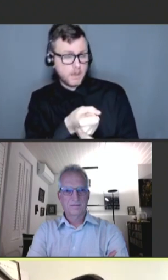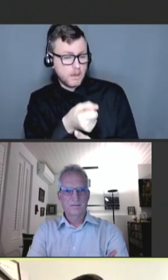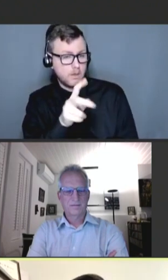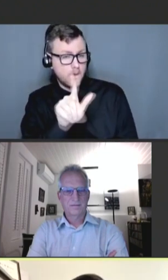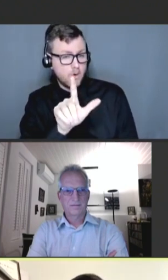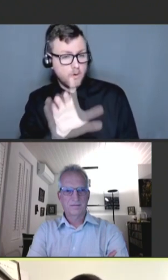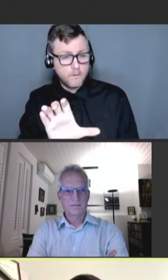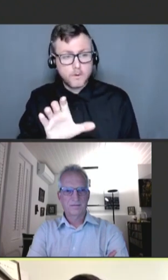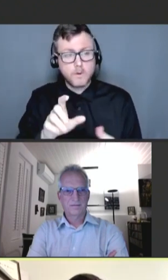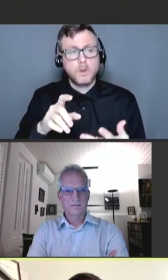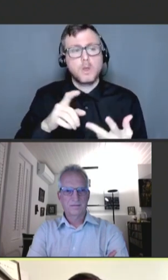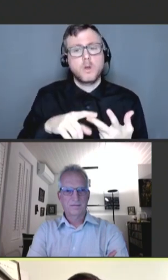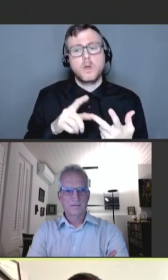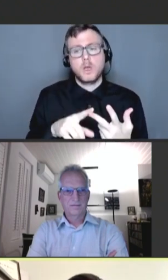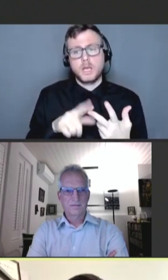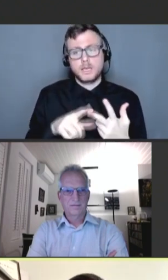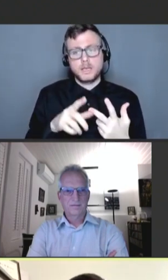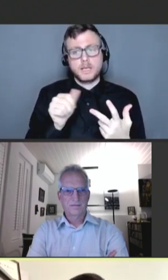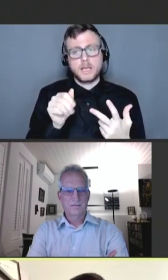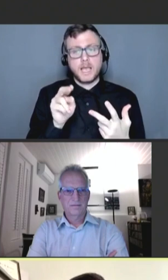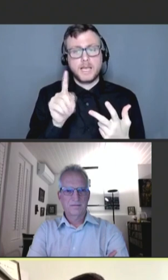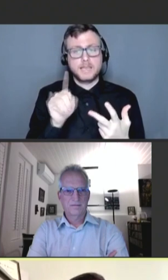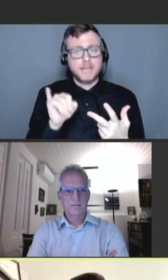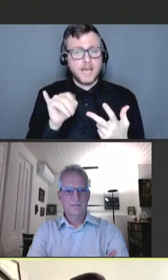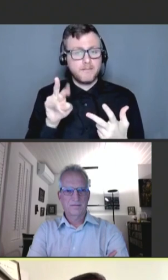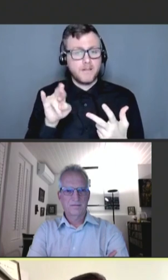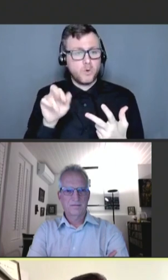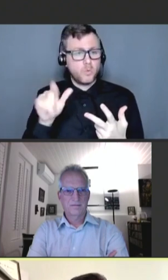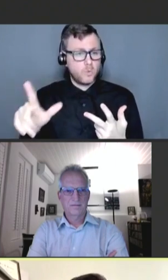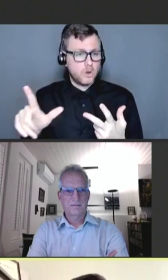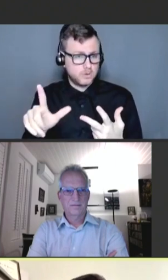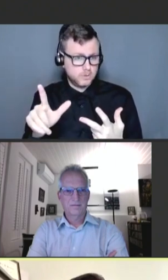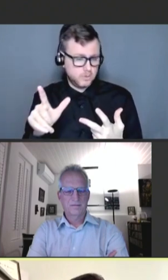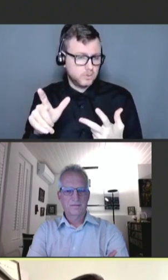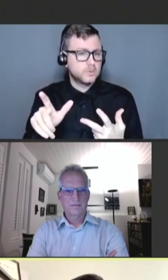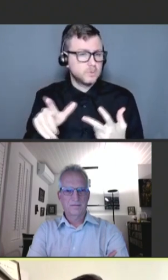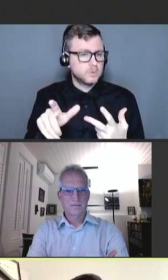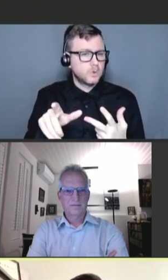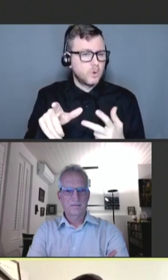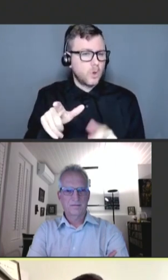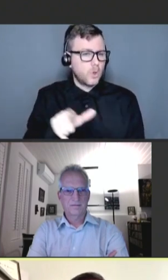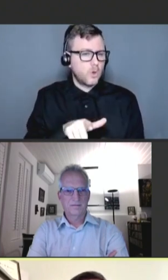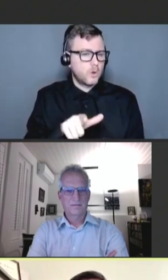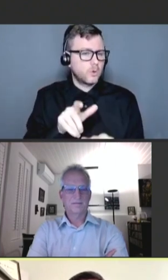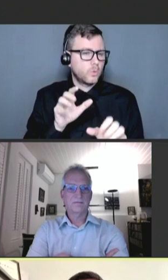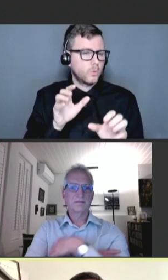very briefly, discuss the role of antivirals and Long-COVID, and then discuss the opportunities